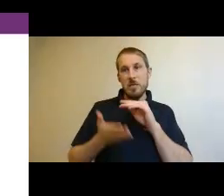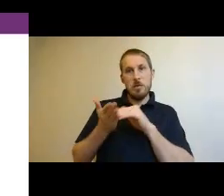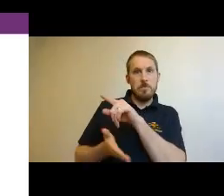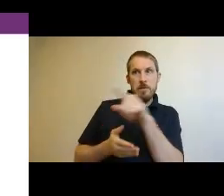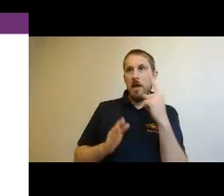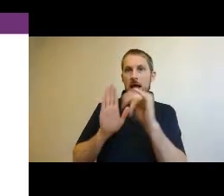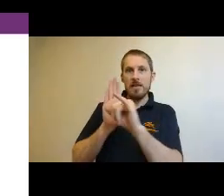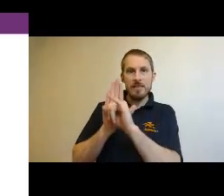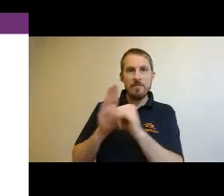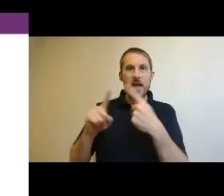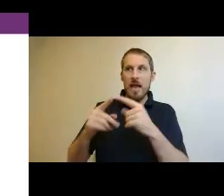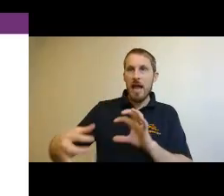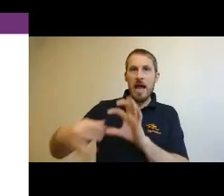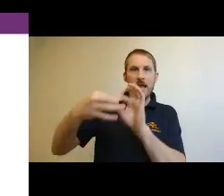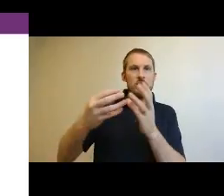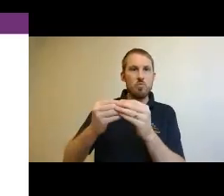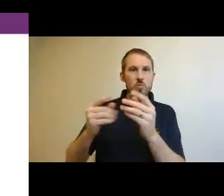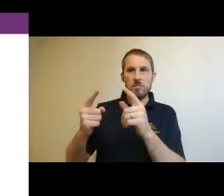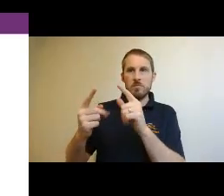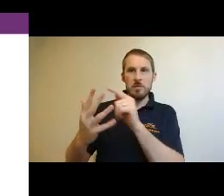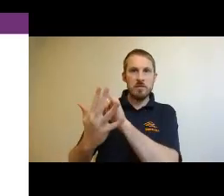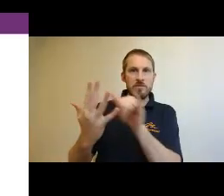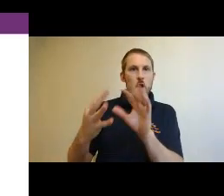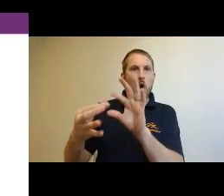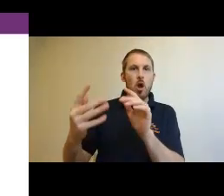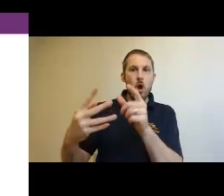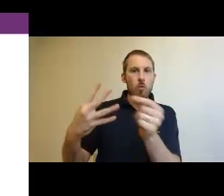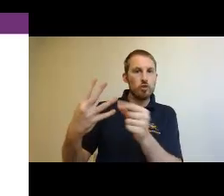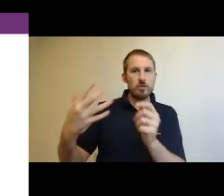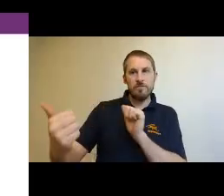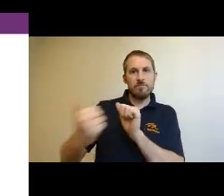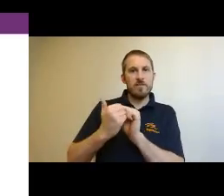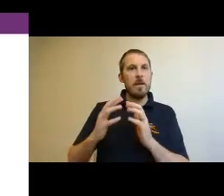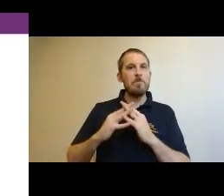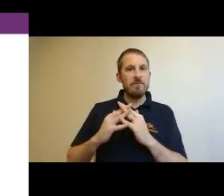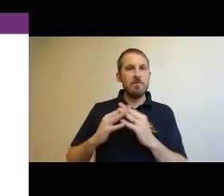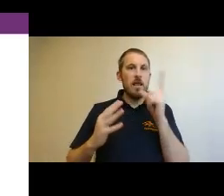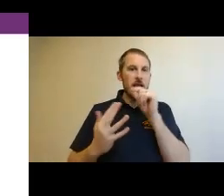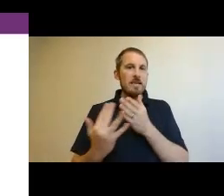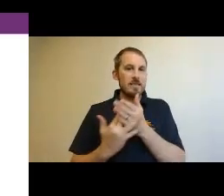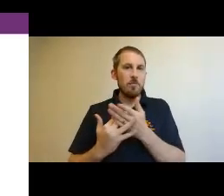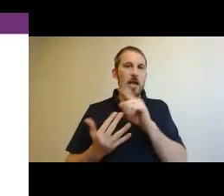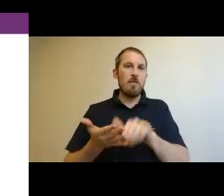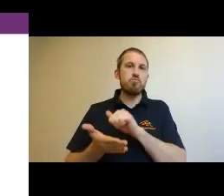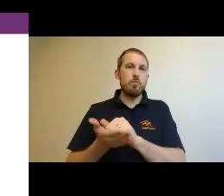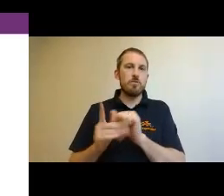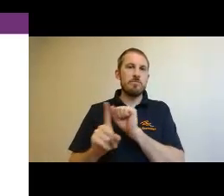options that are meaningful, accessible and appropriate to their individual circumstances.